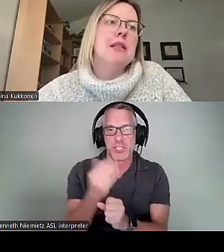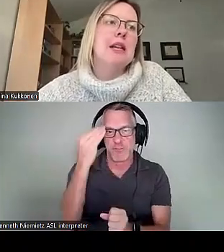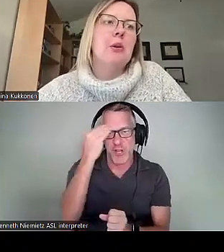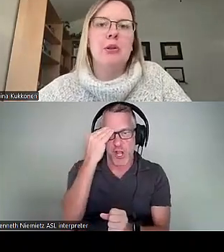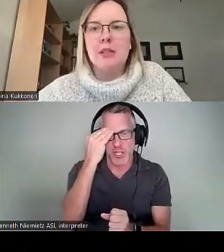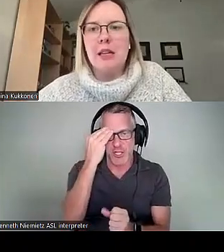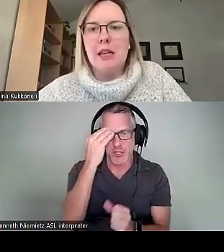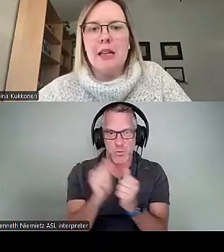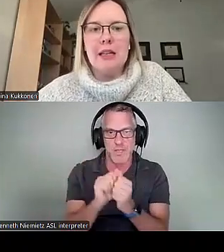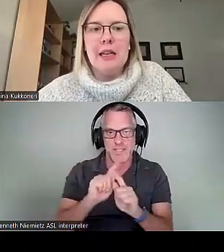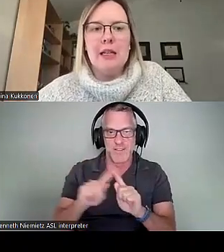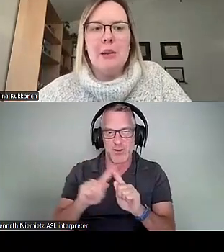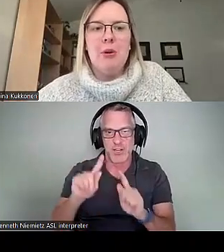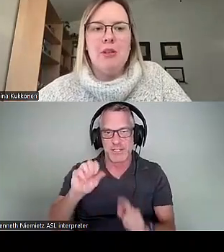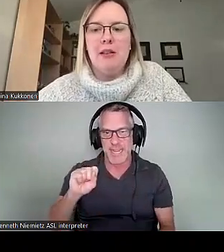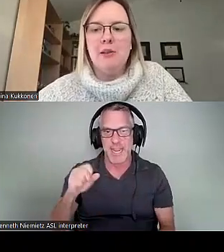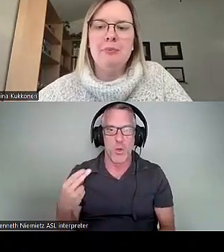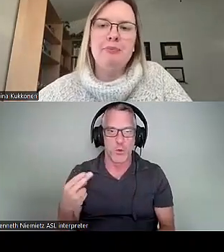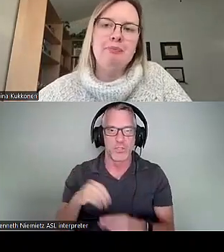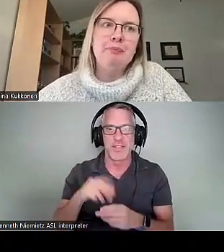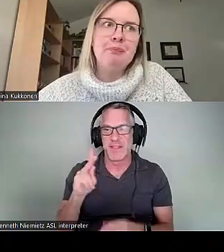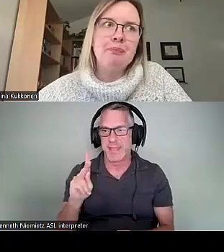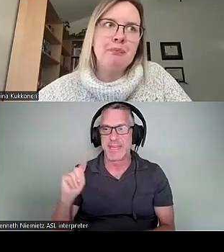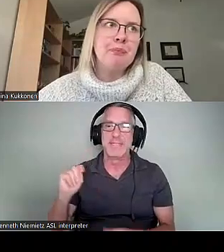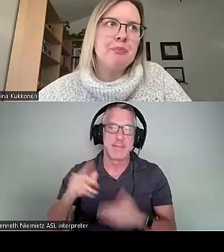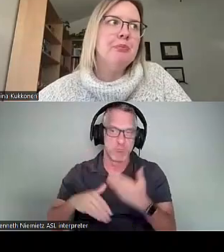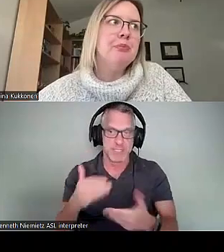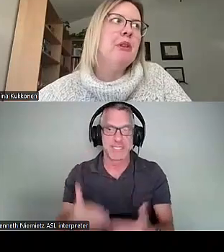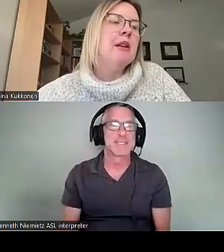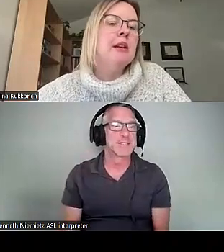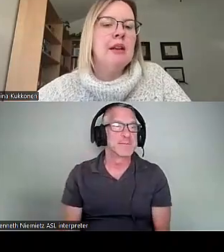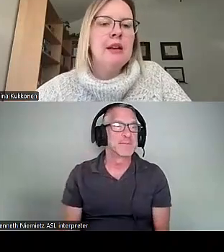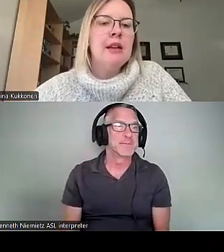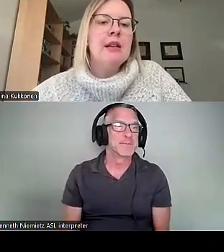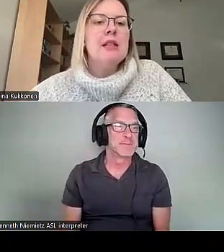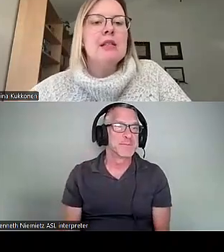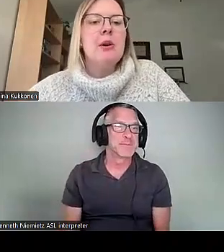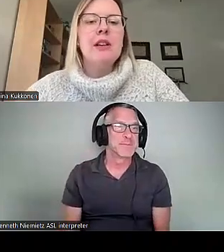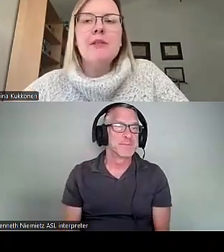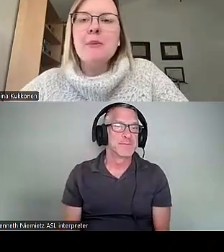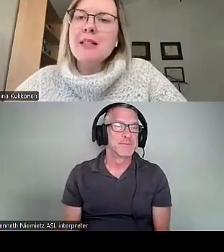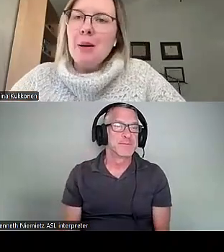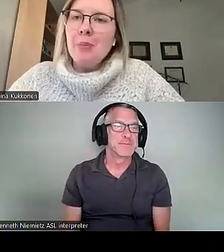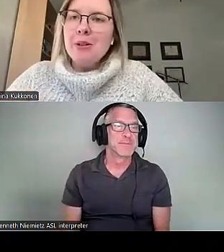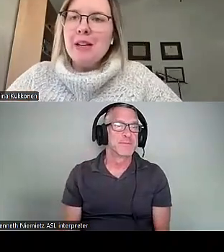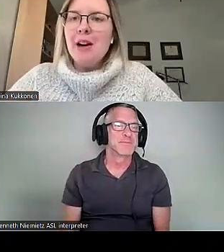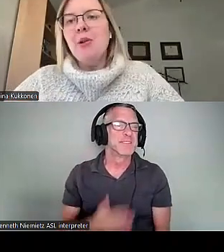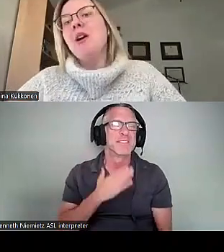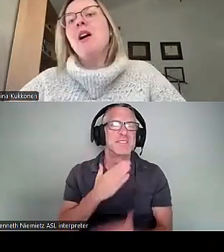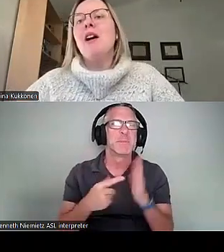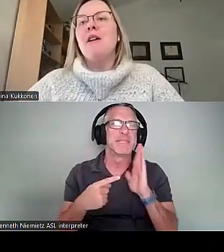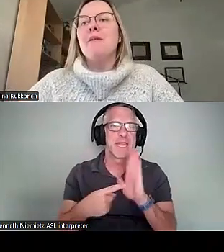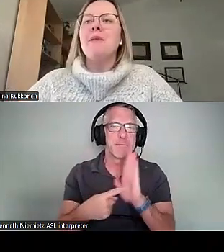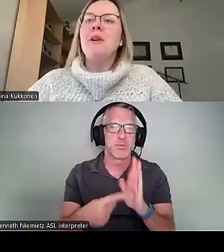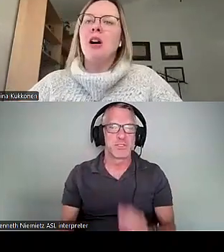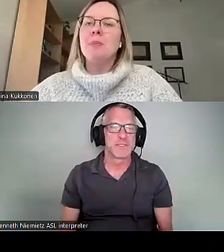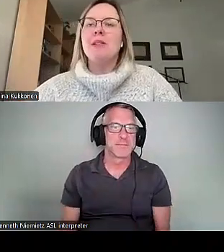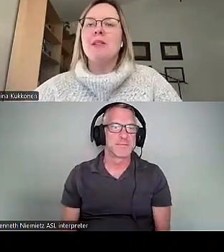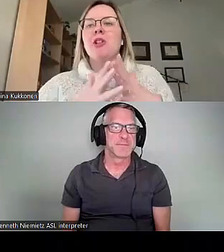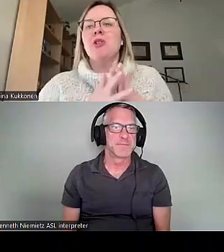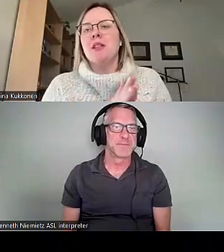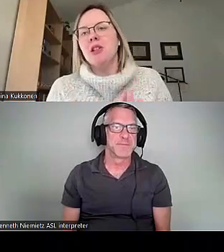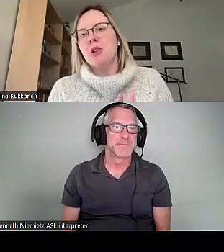stakeholders in the KT process. I'll give some examples now of arts-based knowledge translation